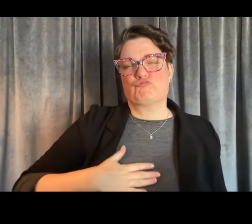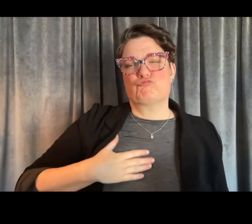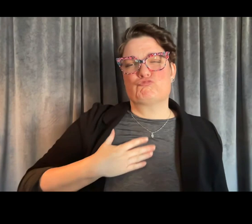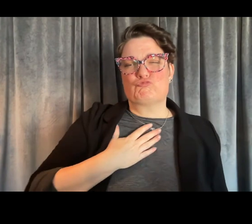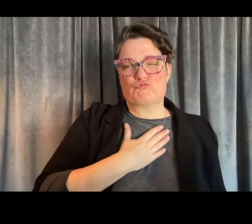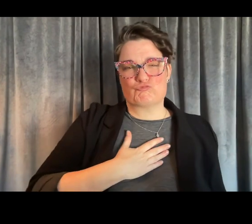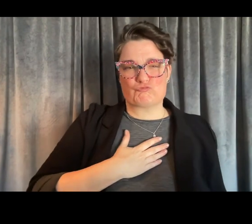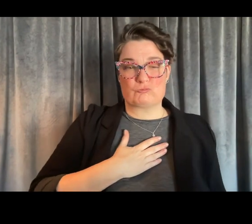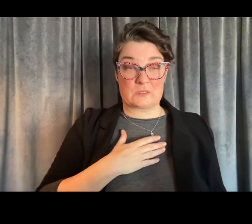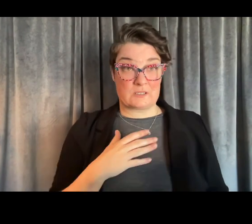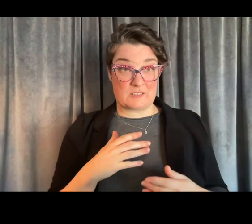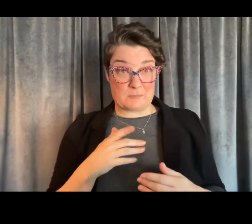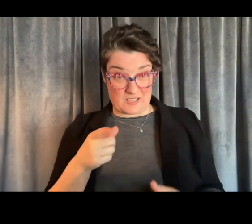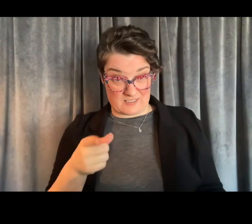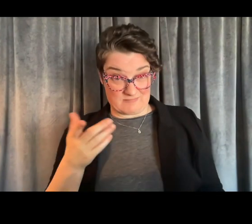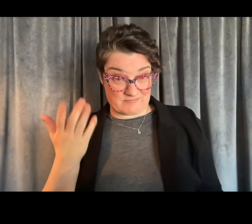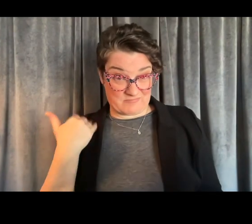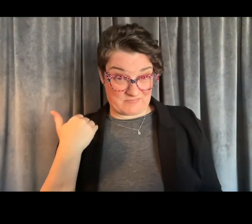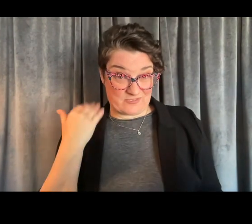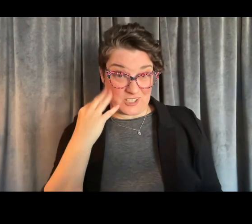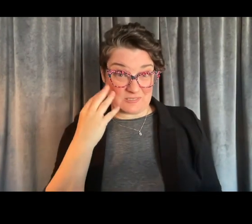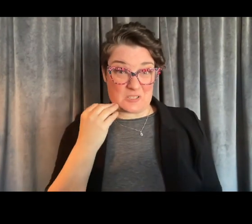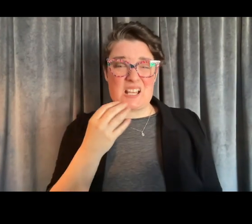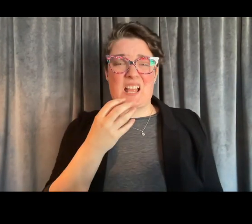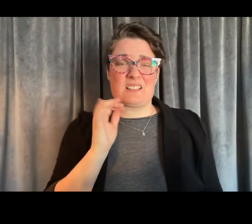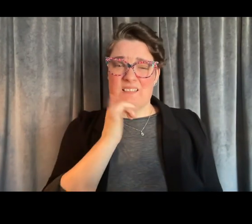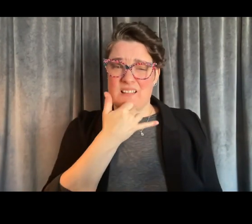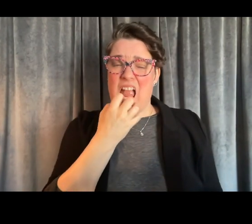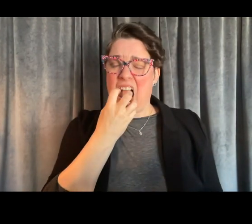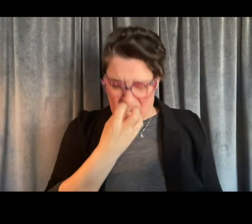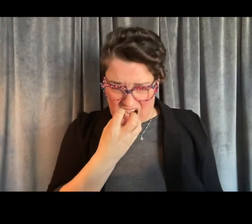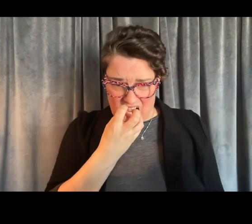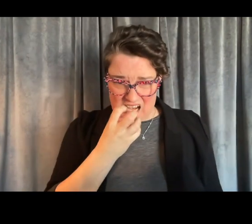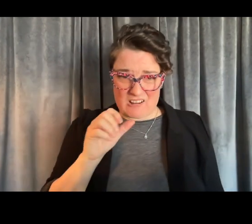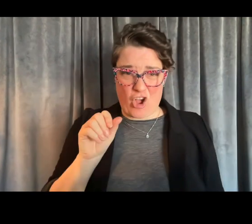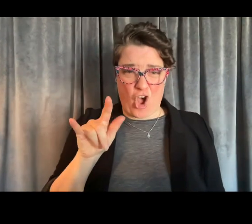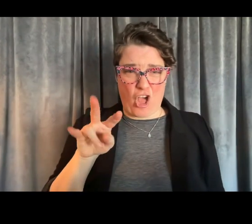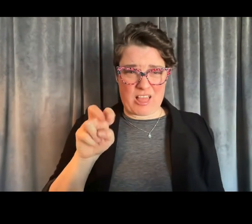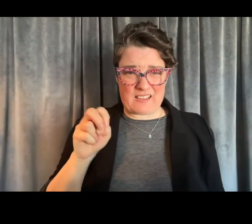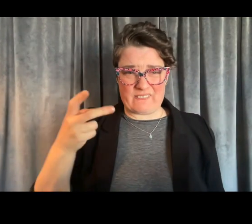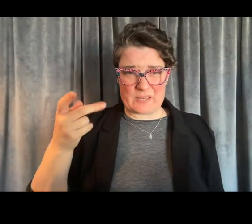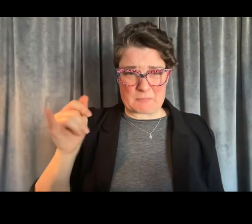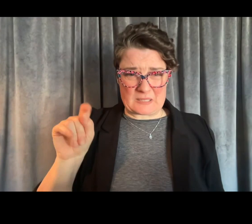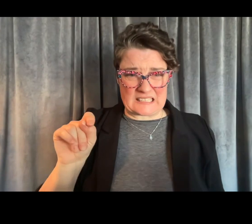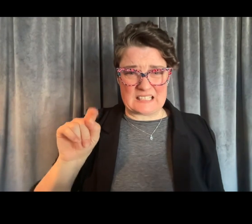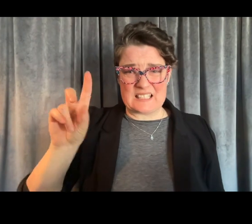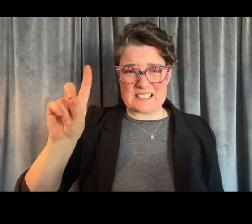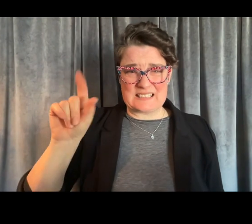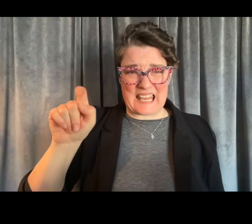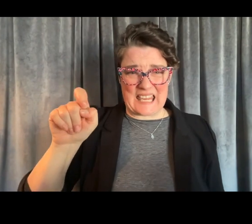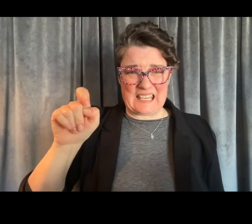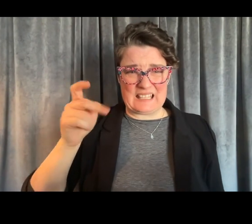But also, I don't know if you've ever been down on olive pit or a date pit. It's so hard and sometimes it hurts. Nomy: Yeah. Yeah.